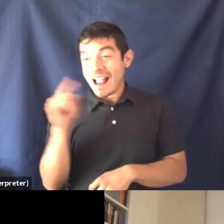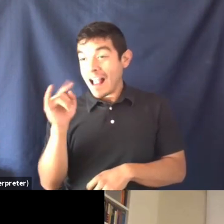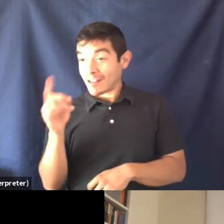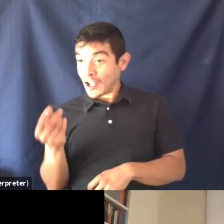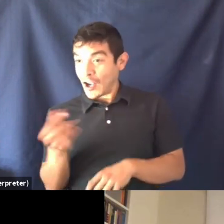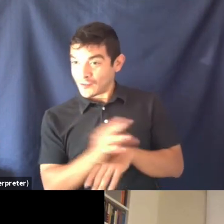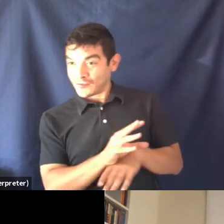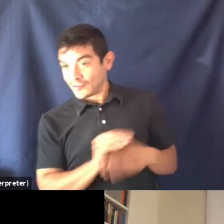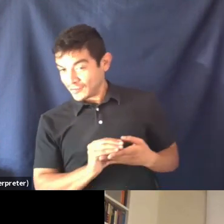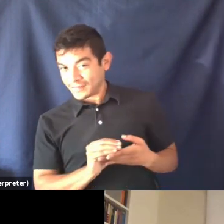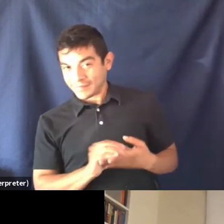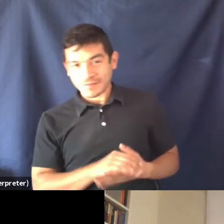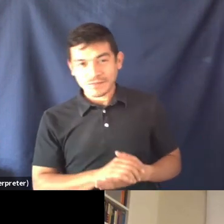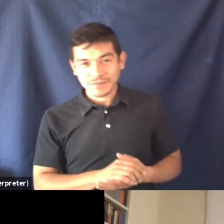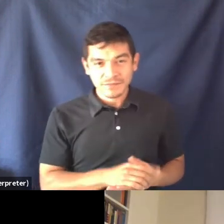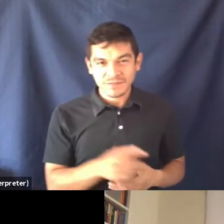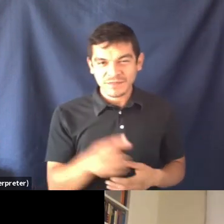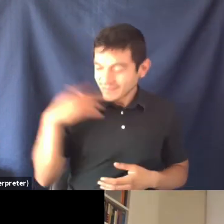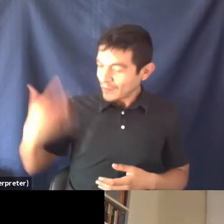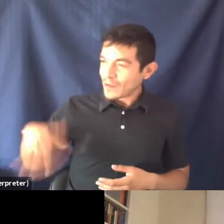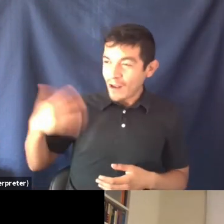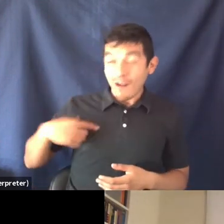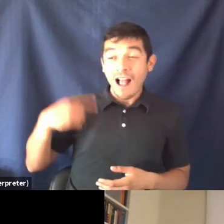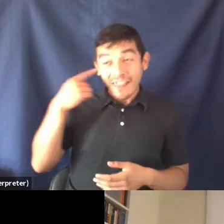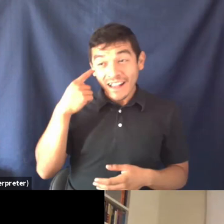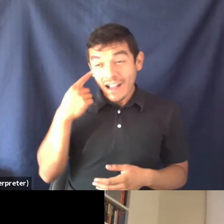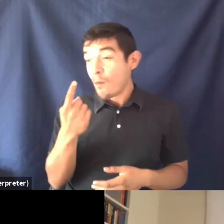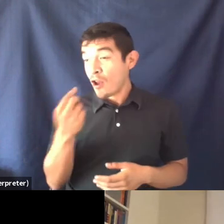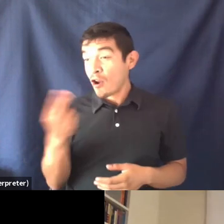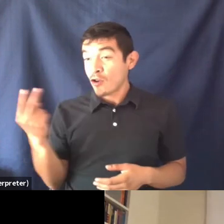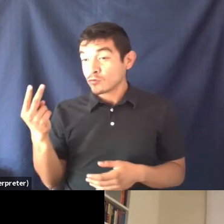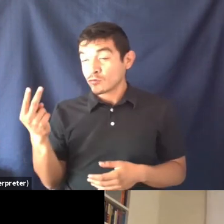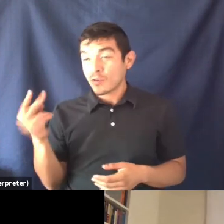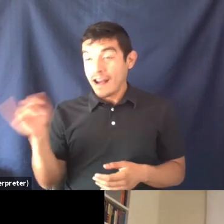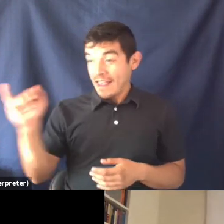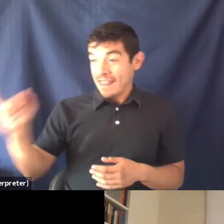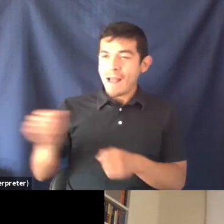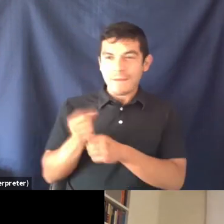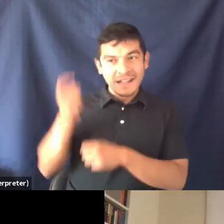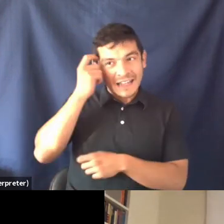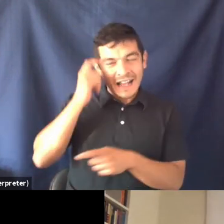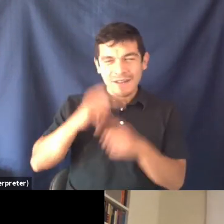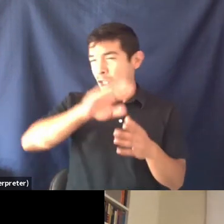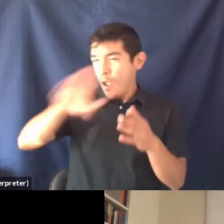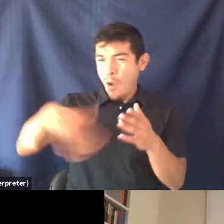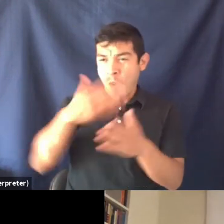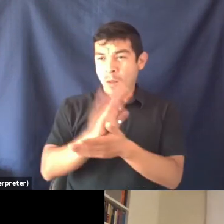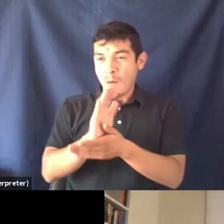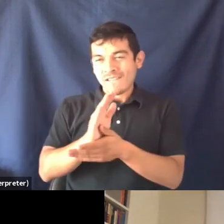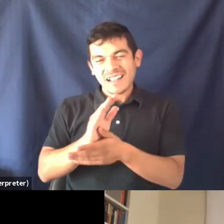I think a scene or two like that makes sense that the entire movie would be hard. I think for people who complained about shaky cams, I mean, that would be yeah.